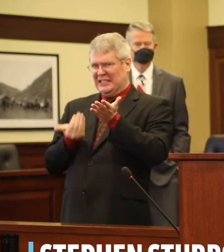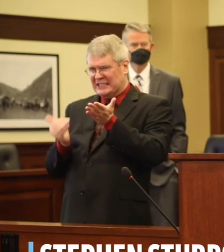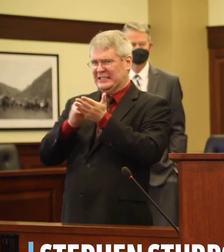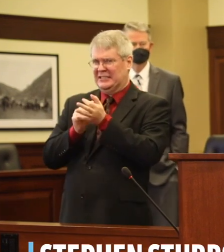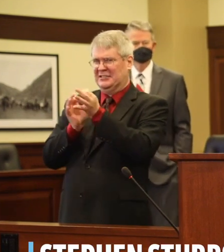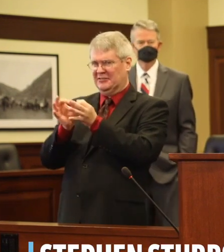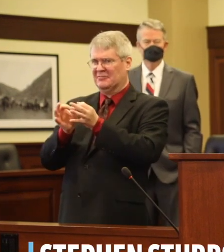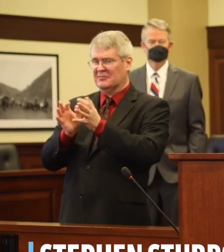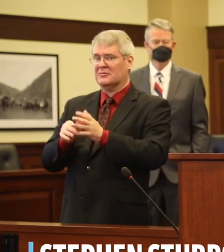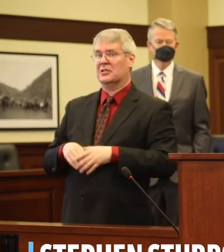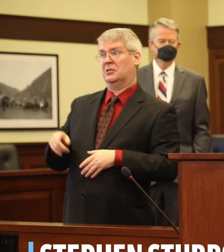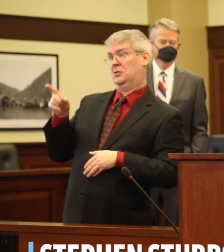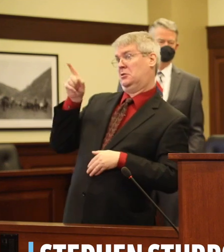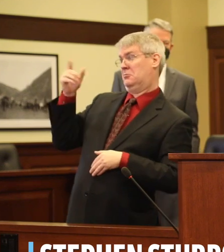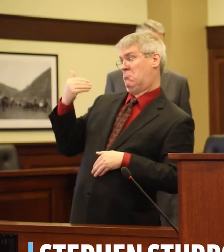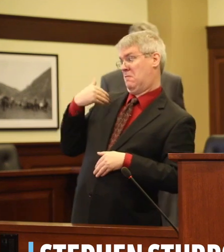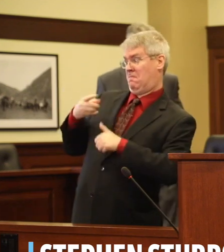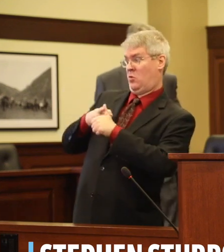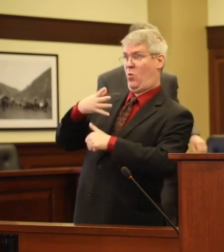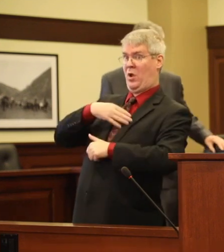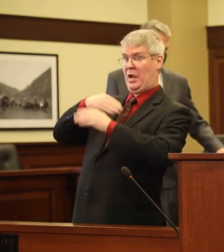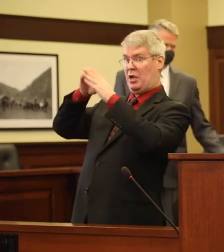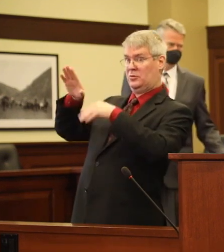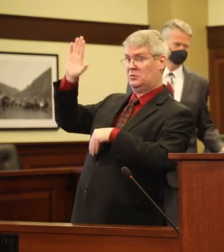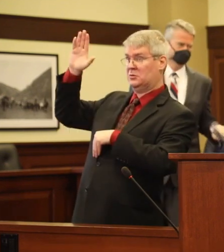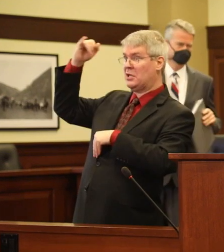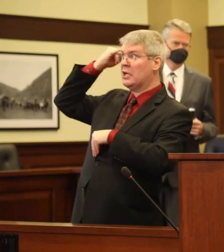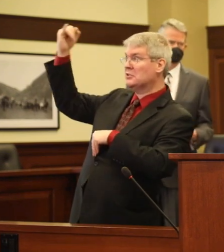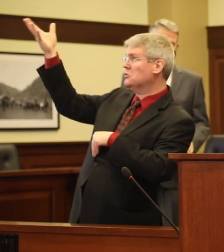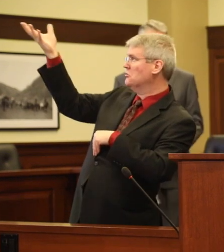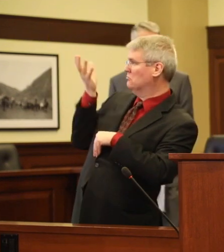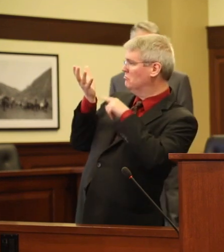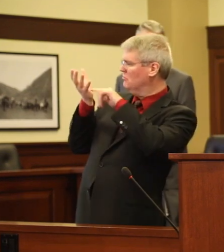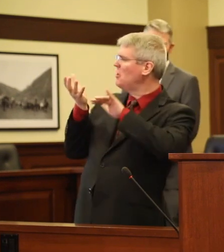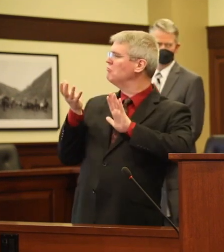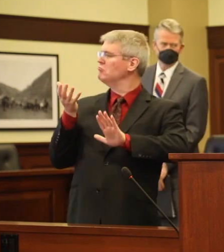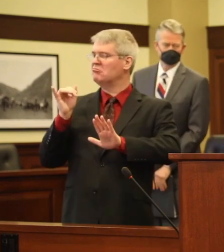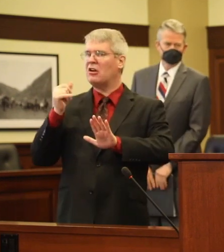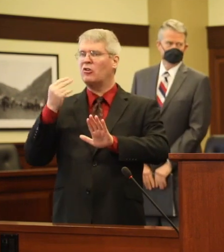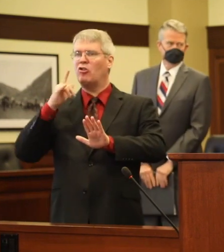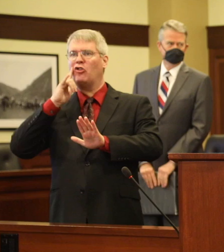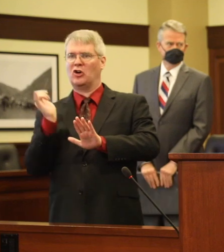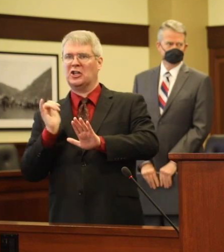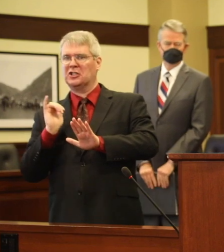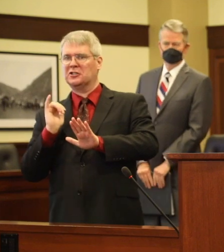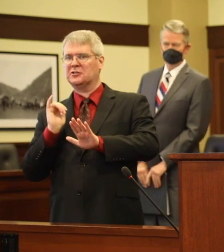and then we customized it for Idaho based on the data that we get and our ability to analyze it in a timely manner.